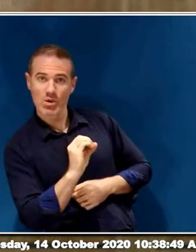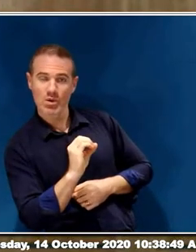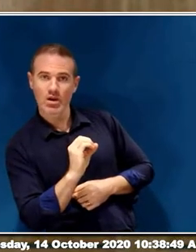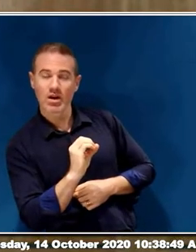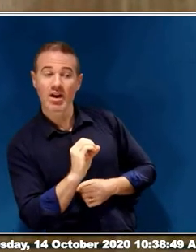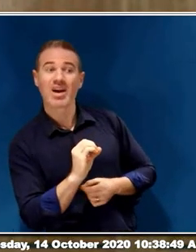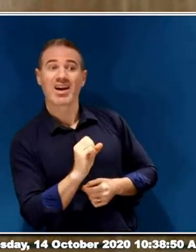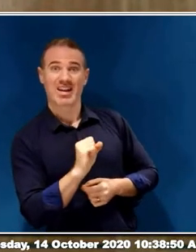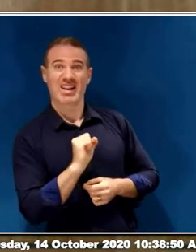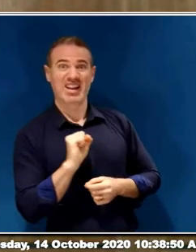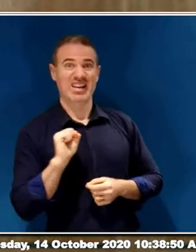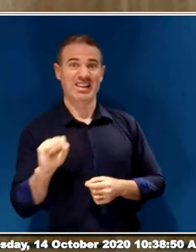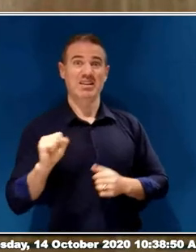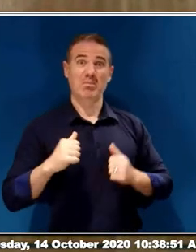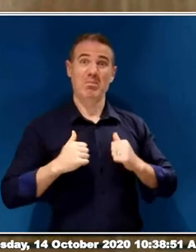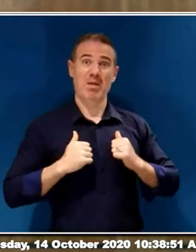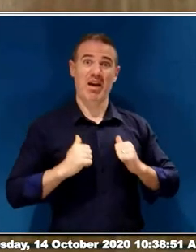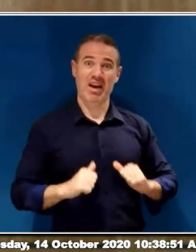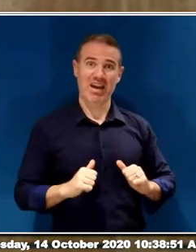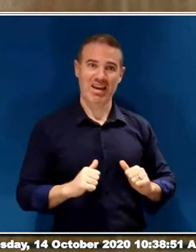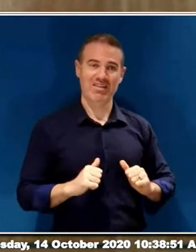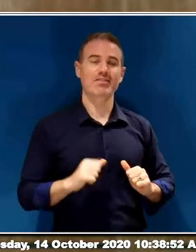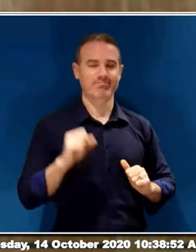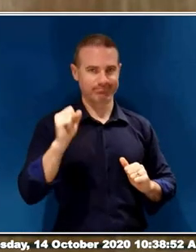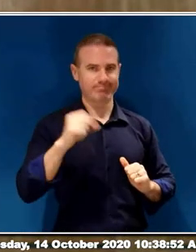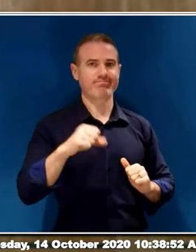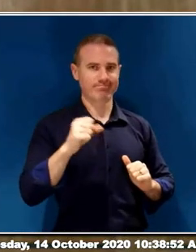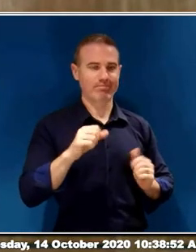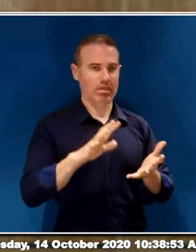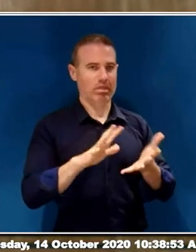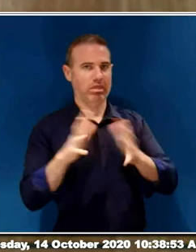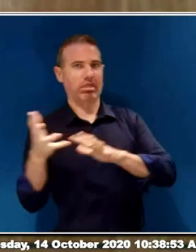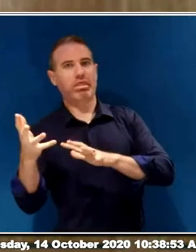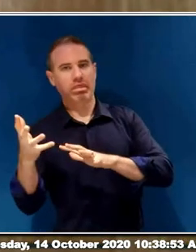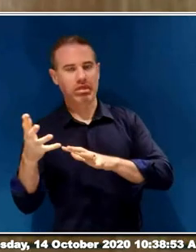went sideways, and he wasn't at school during that period of time.